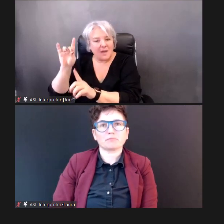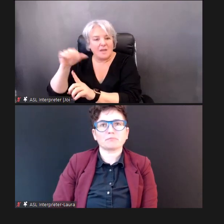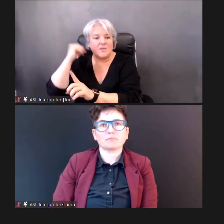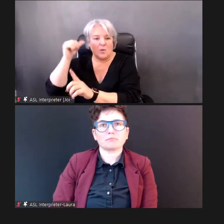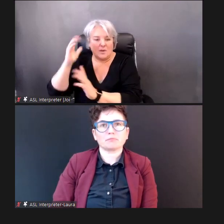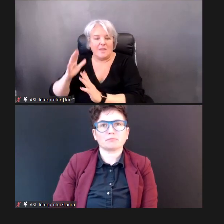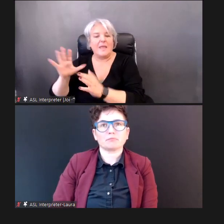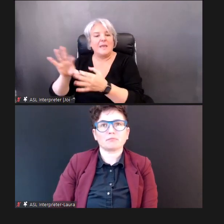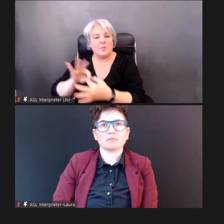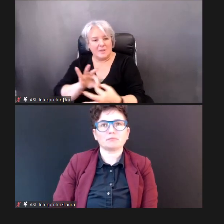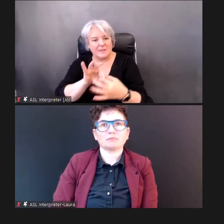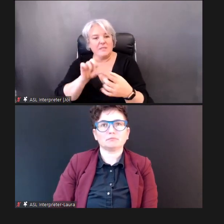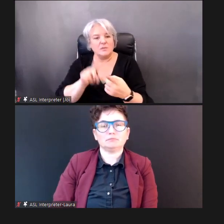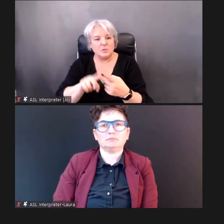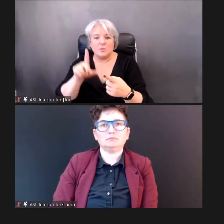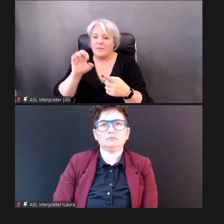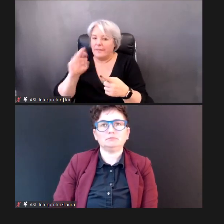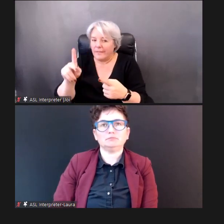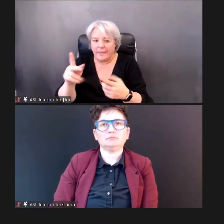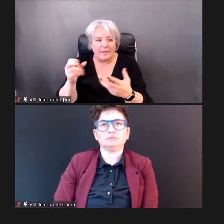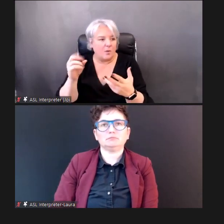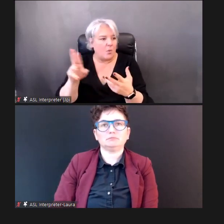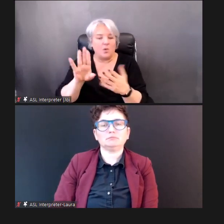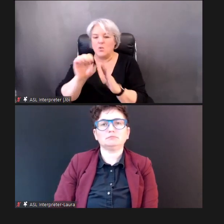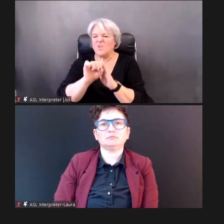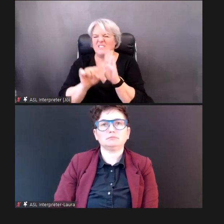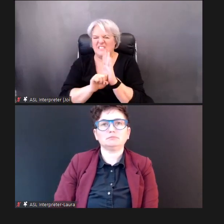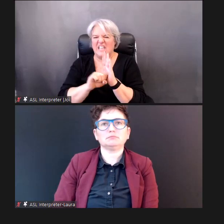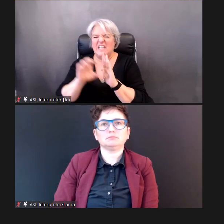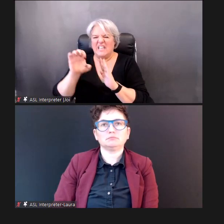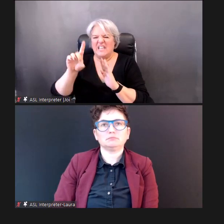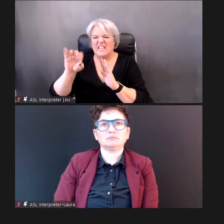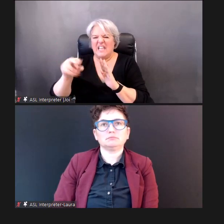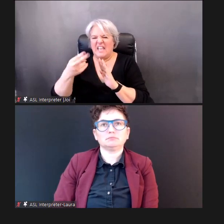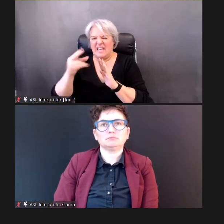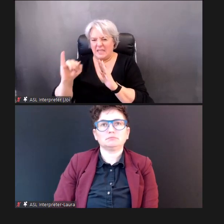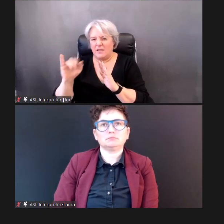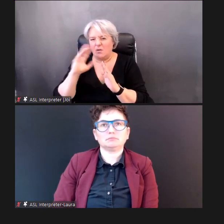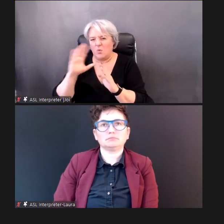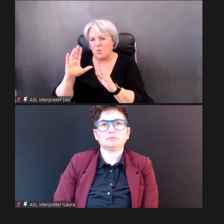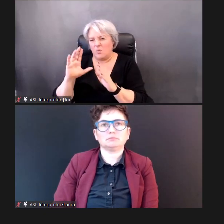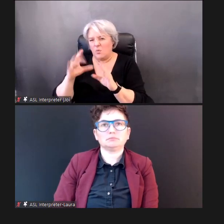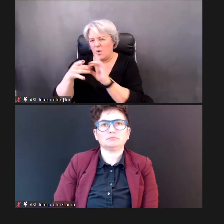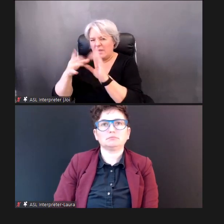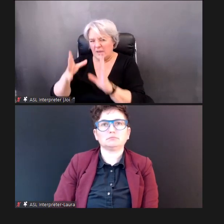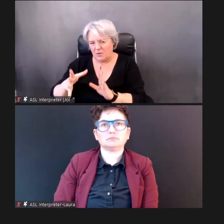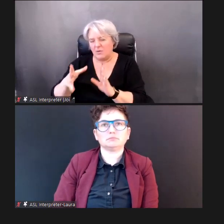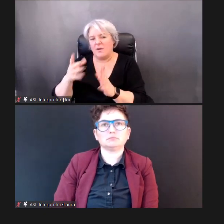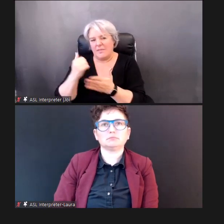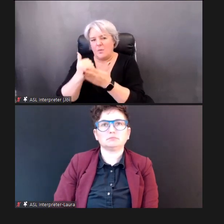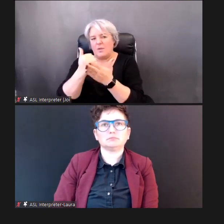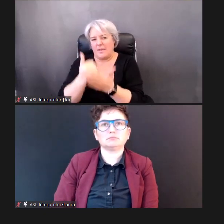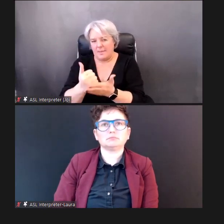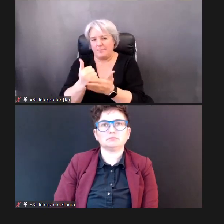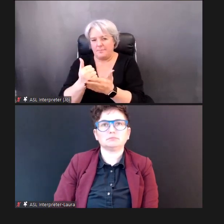the link for your State's Eddie coordinator the early hearing detection